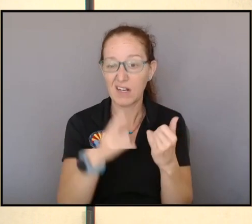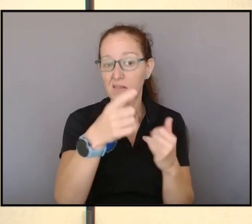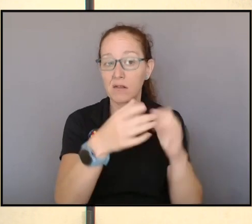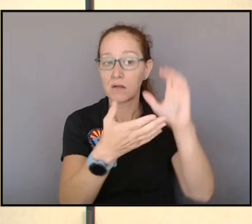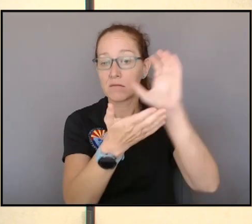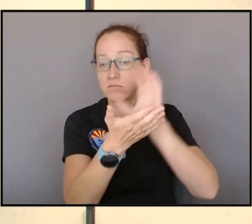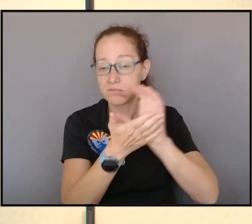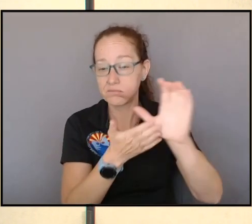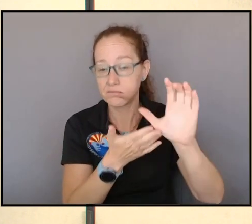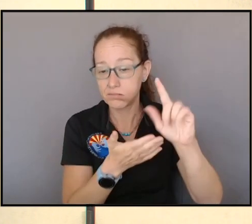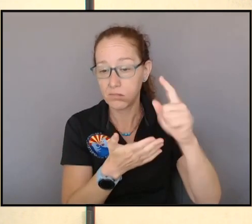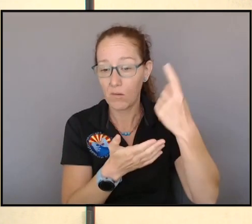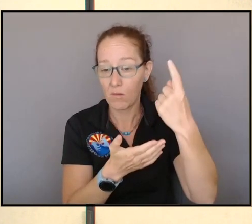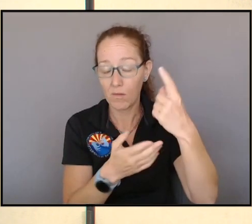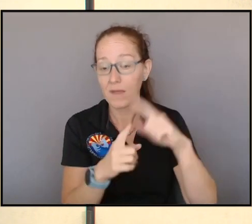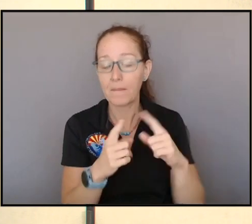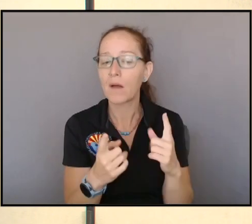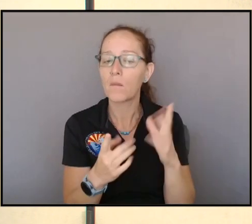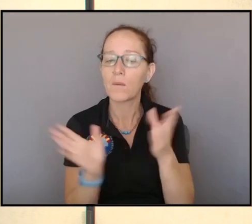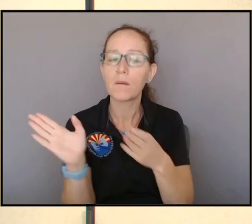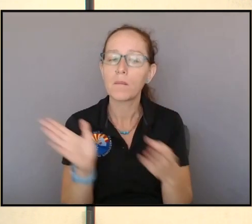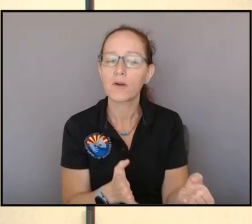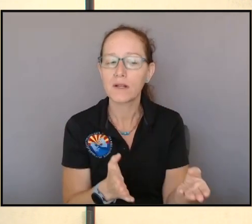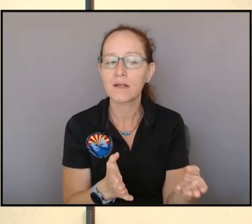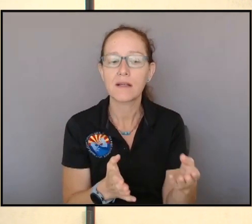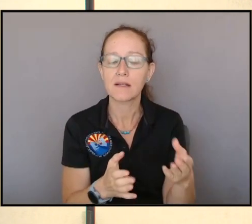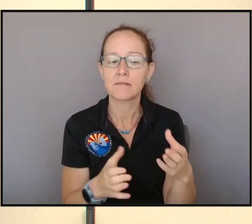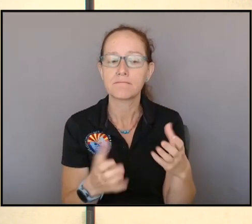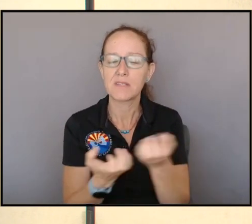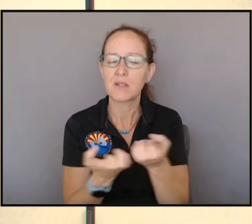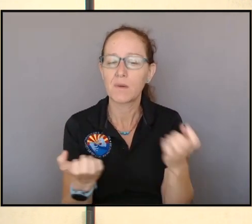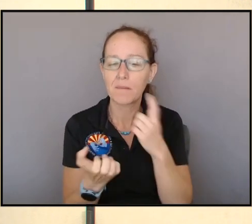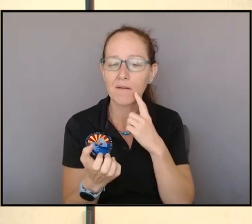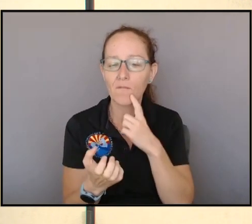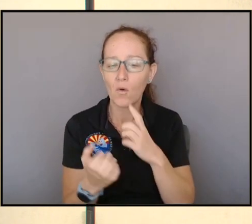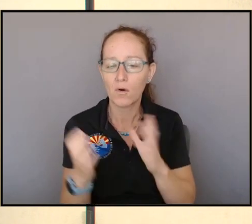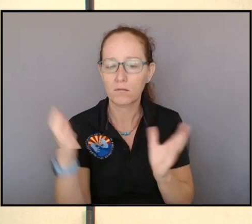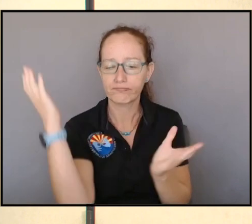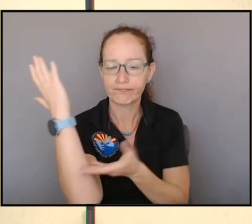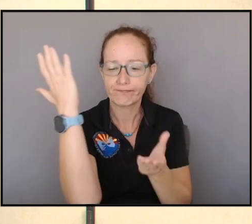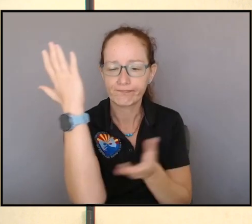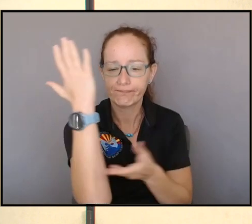equipment. I believe you saw the last briefing where